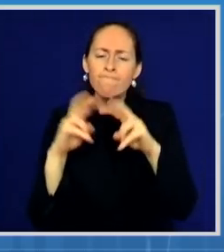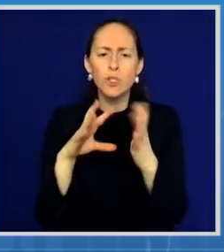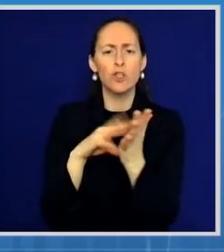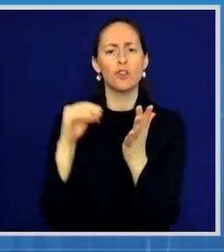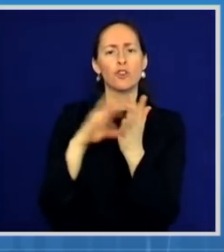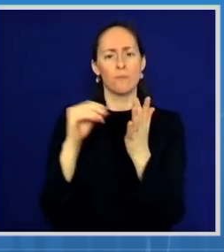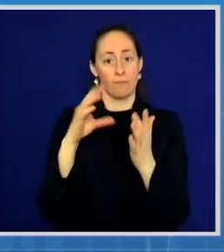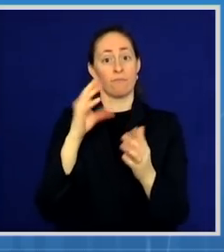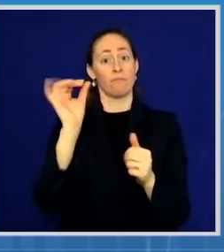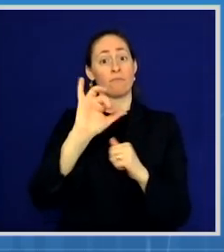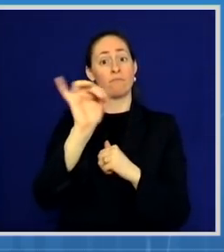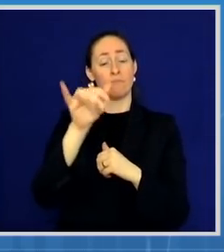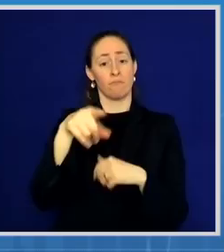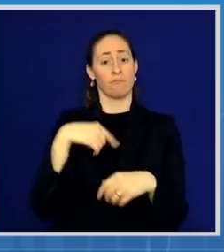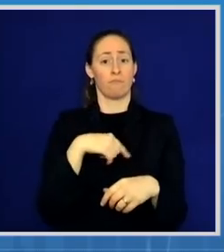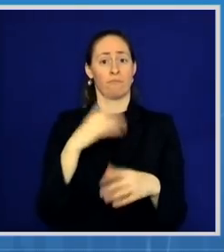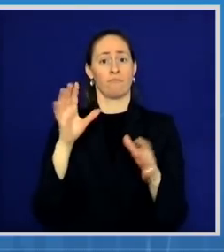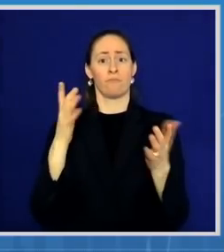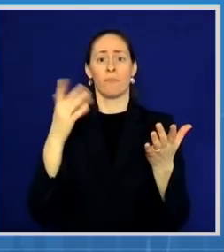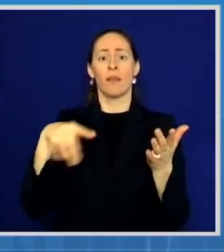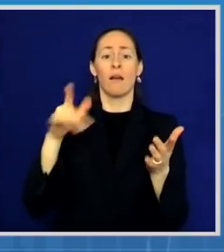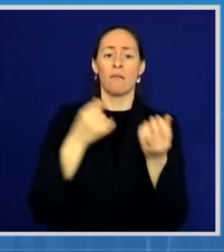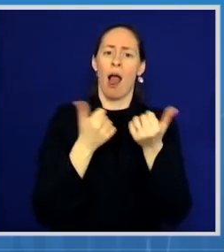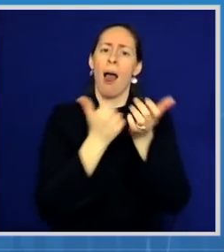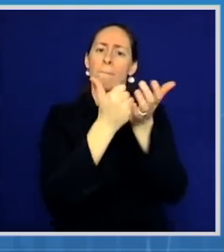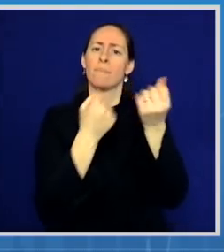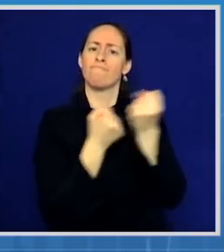7 billion to strengthen and expand much